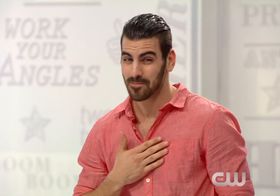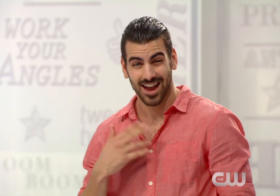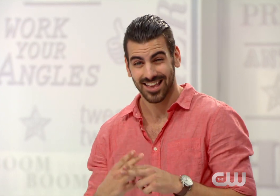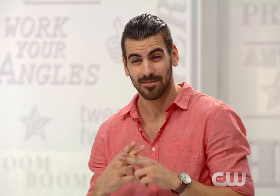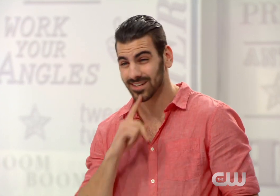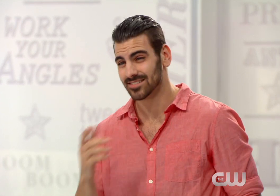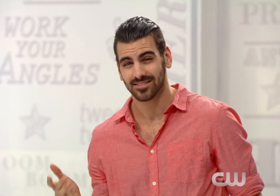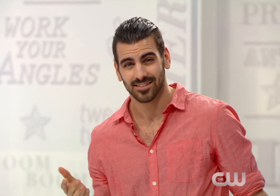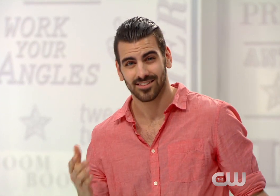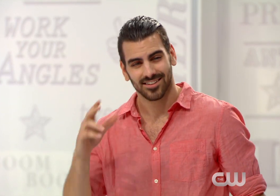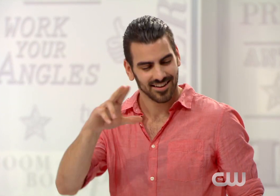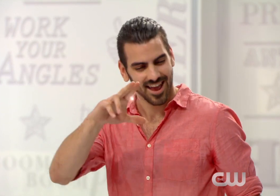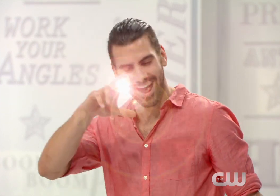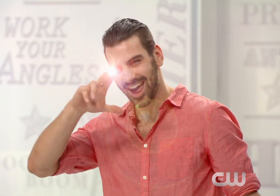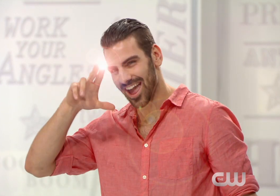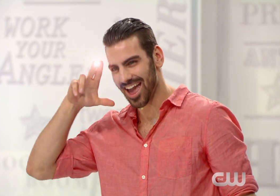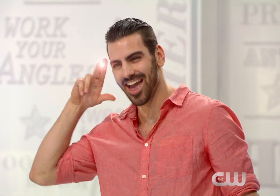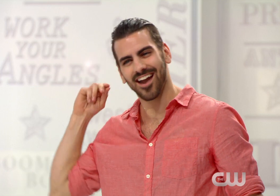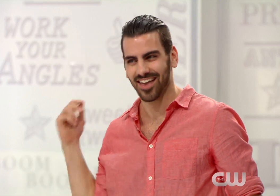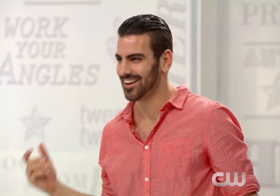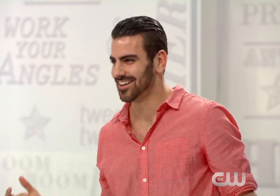My name is Nyle.